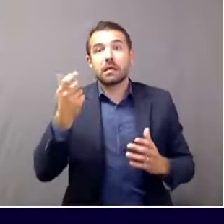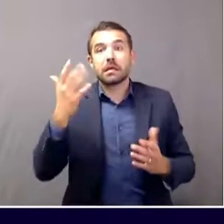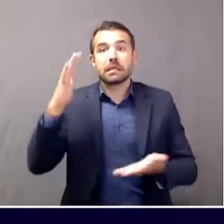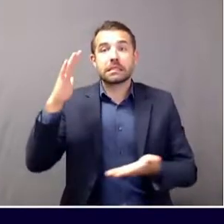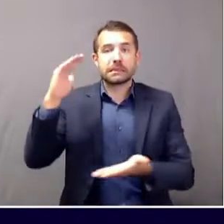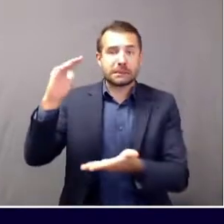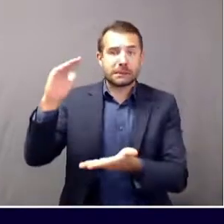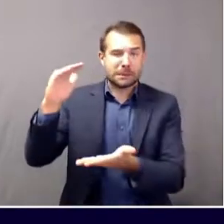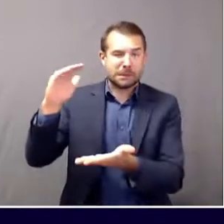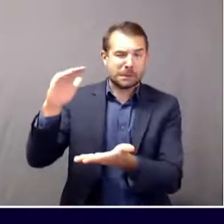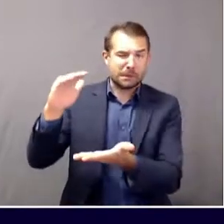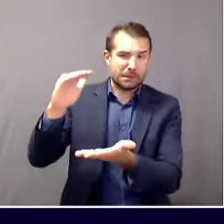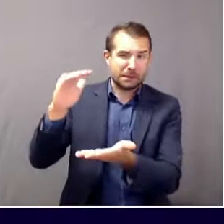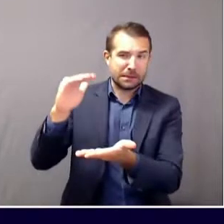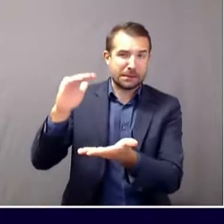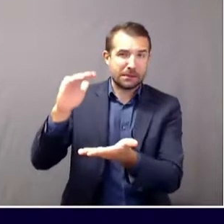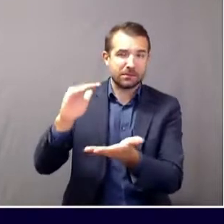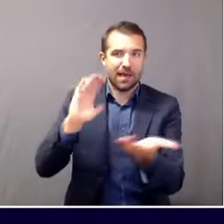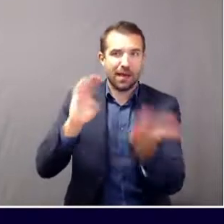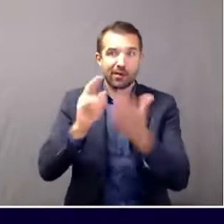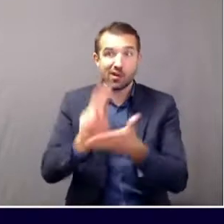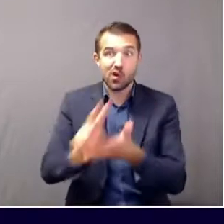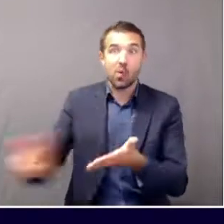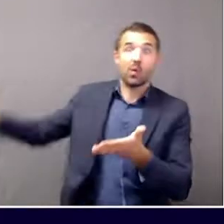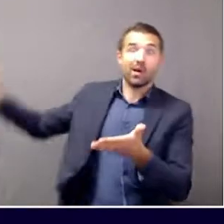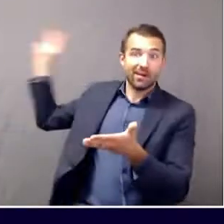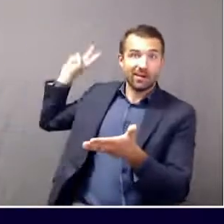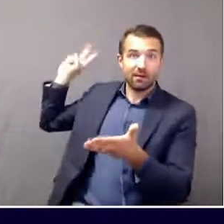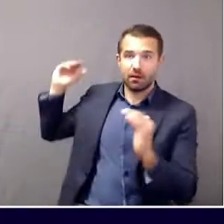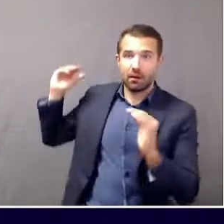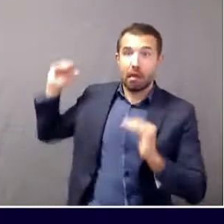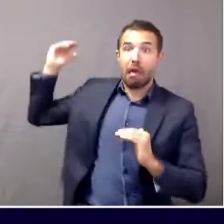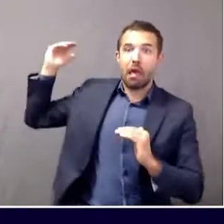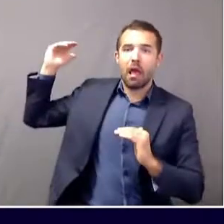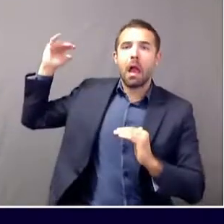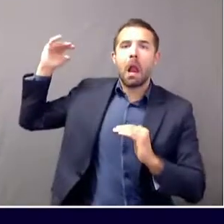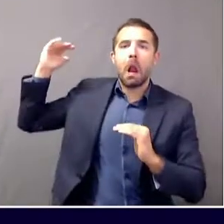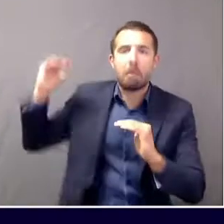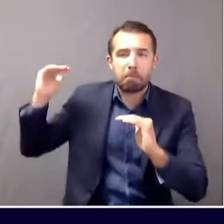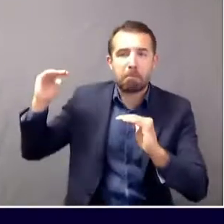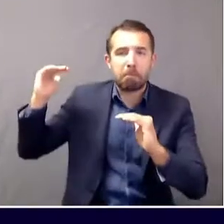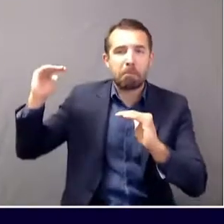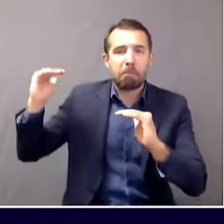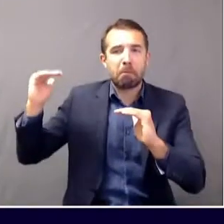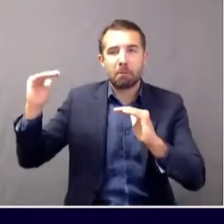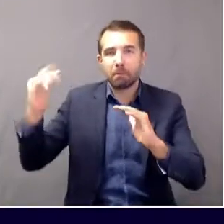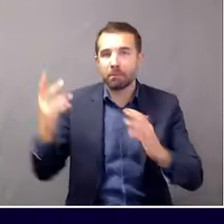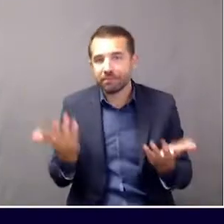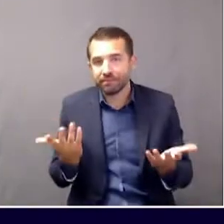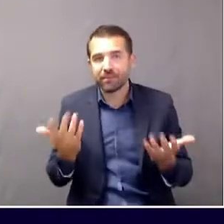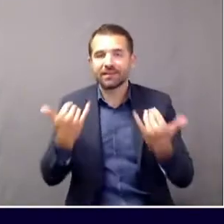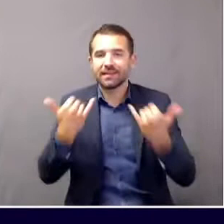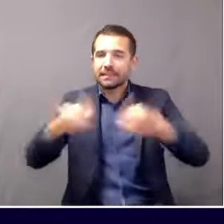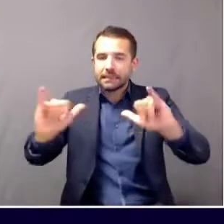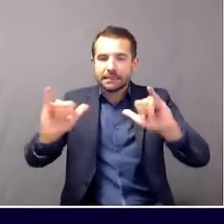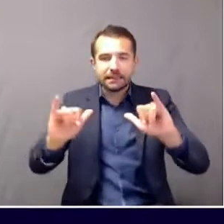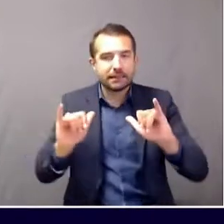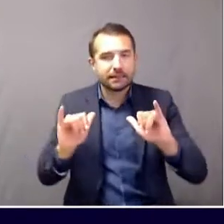prior two weeks we look at what's happening